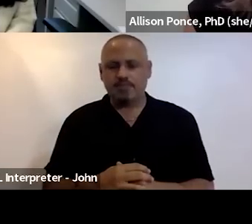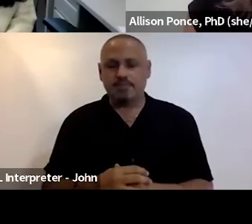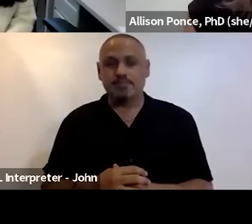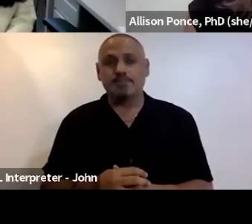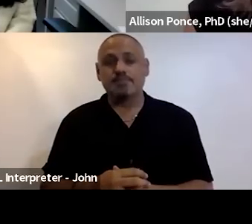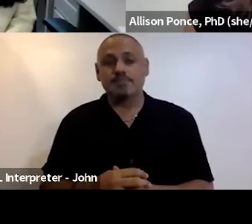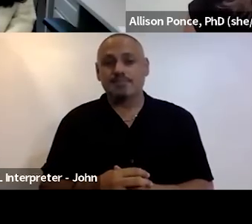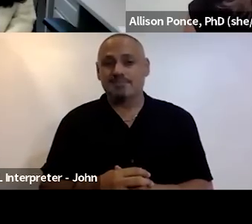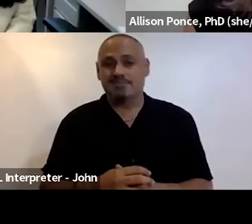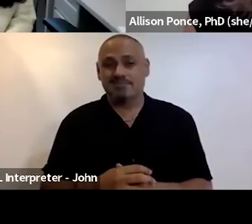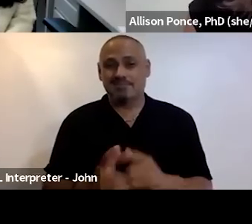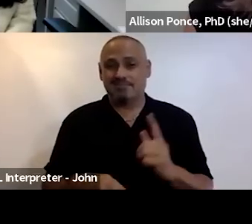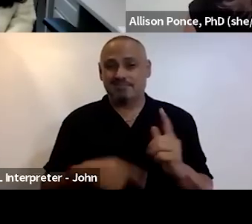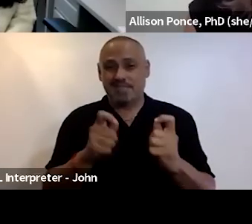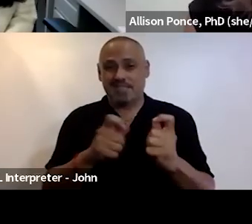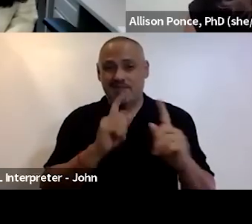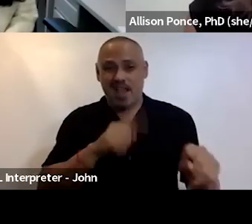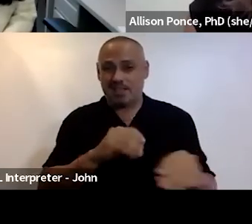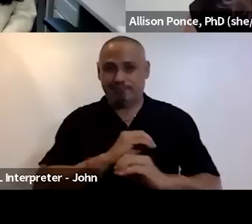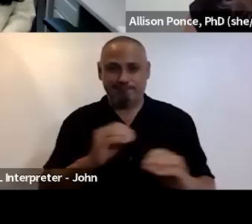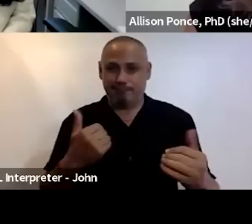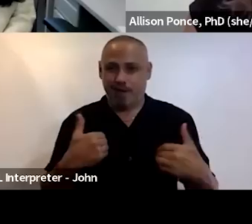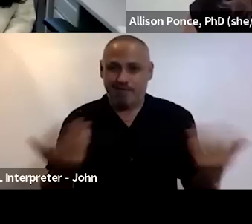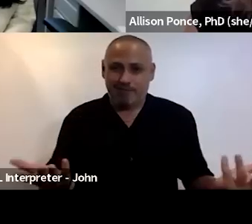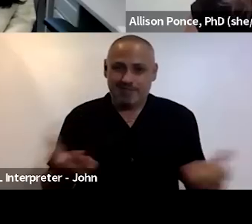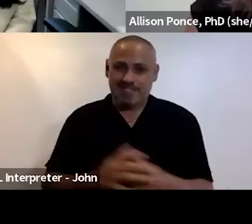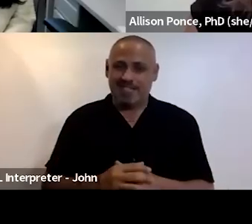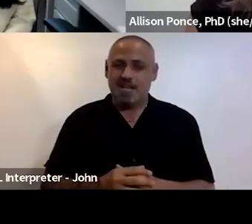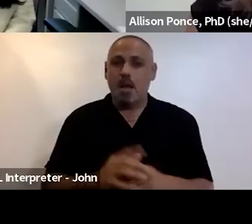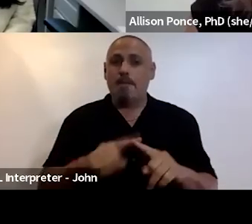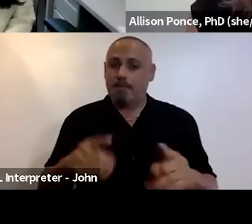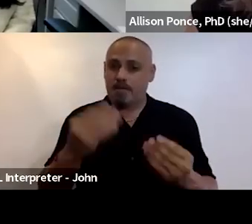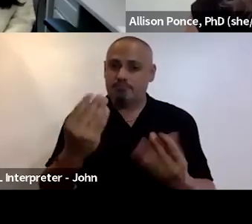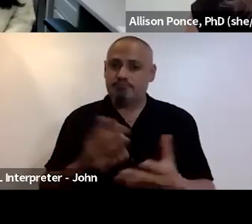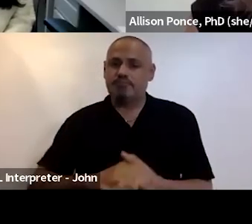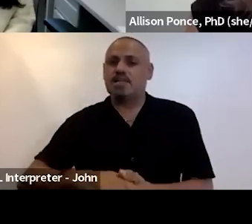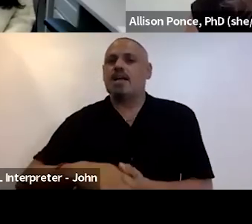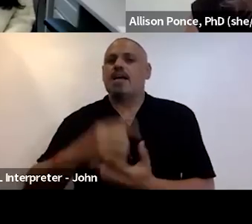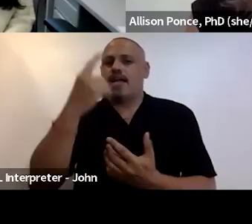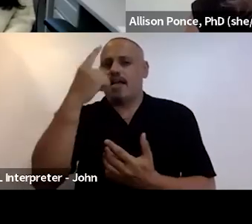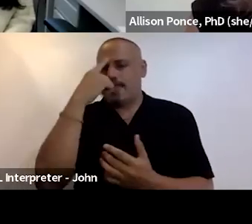I don't have any answers that you guys don't, but I will say, I mean, I think, if nothing else,